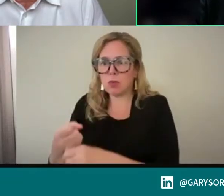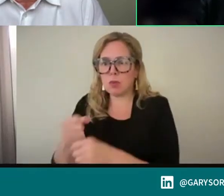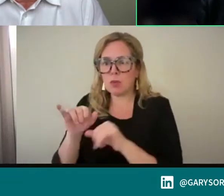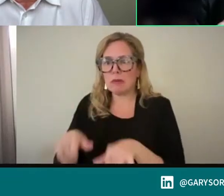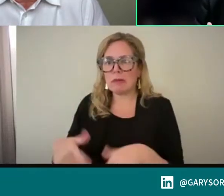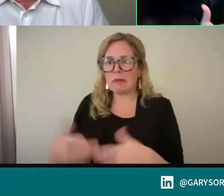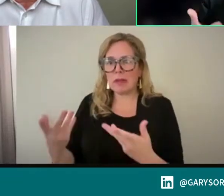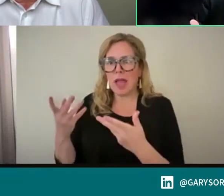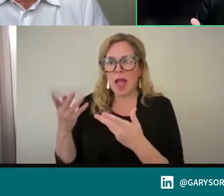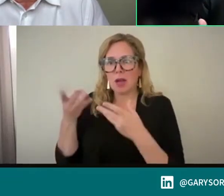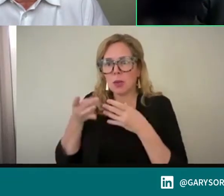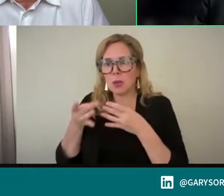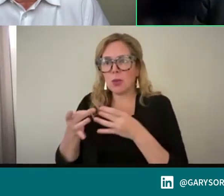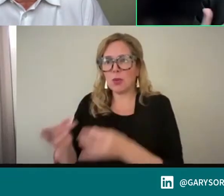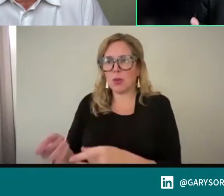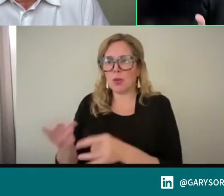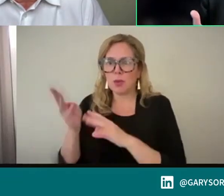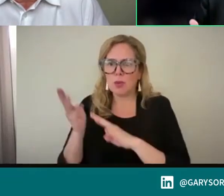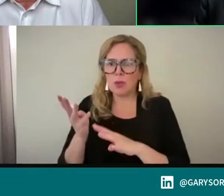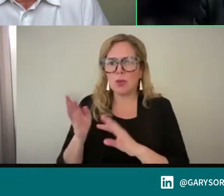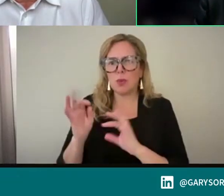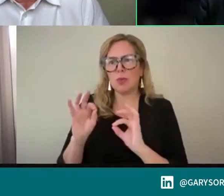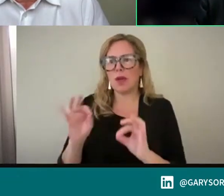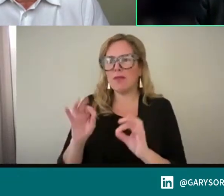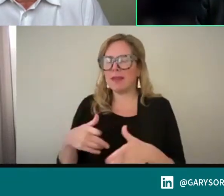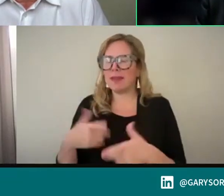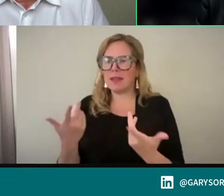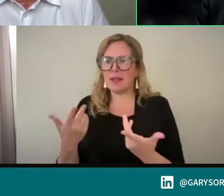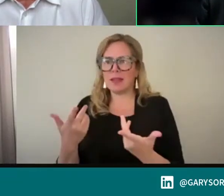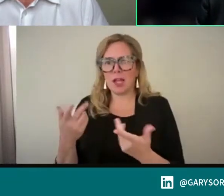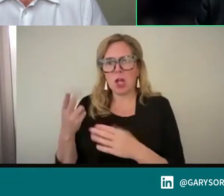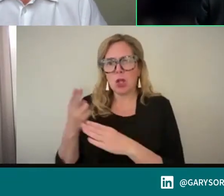the patient's needs, the end-user's needs are constantly changing. And